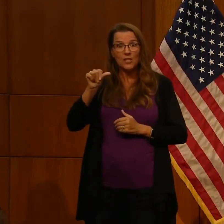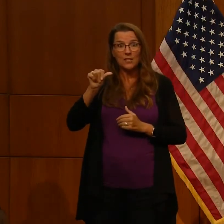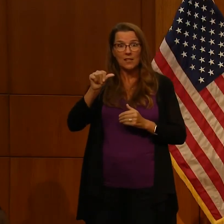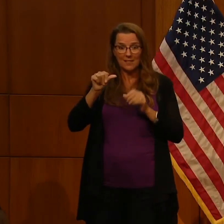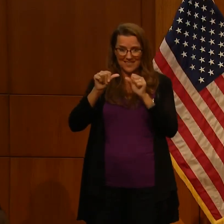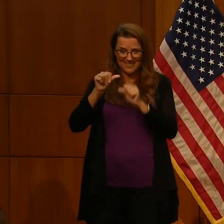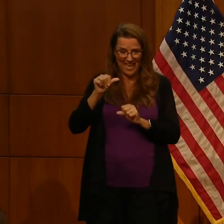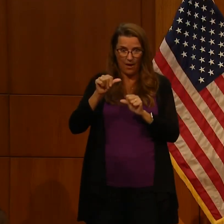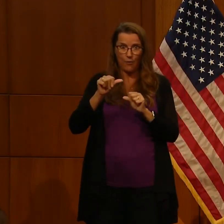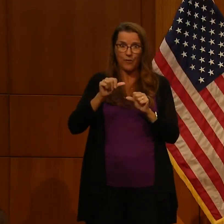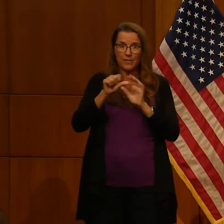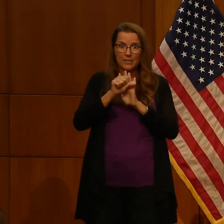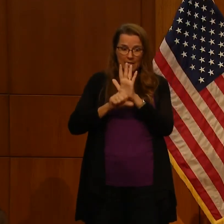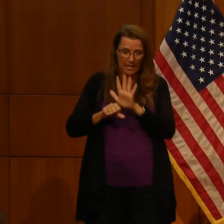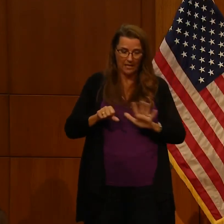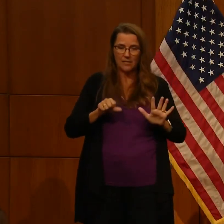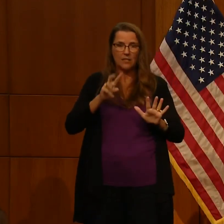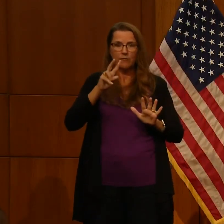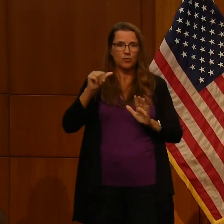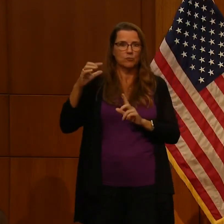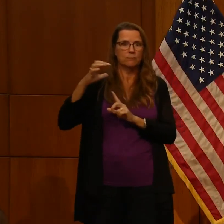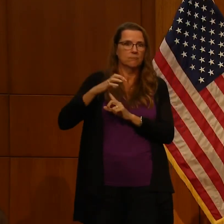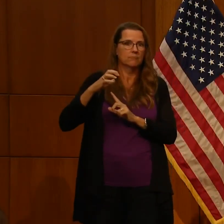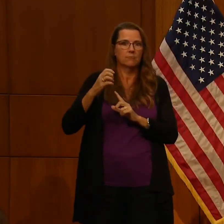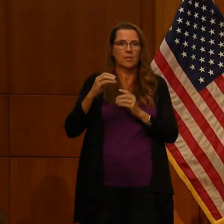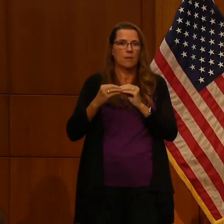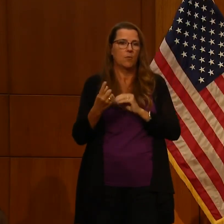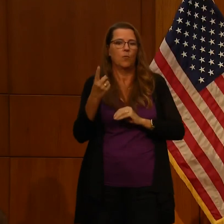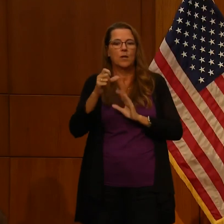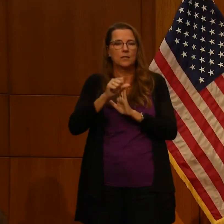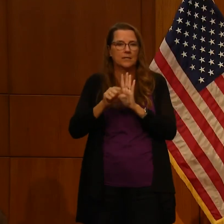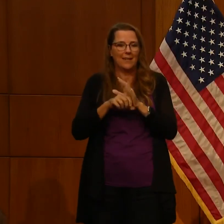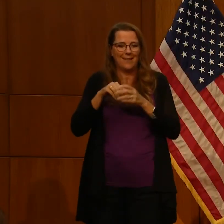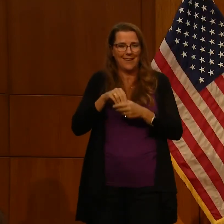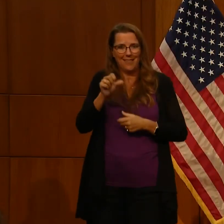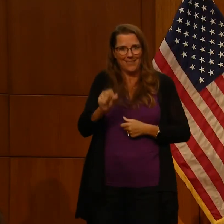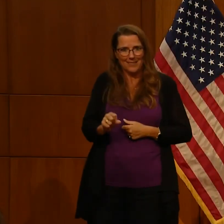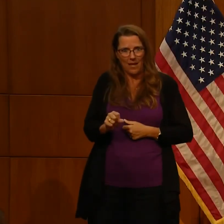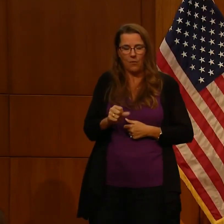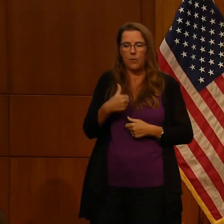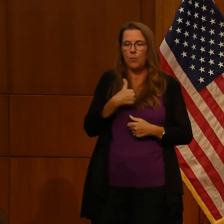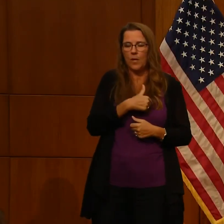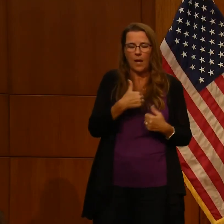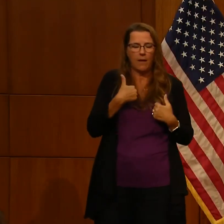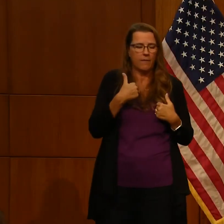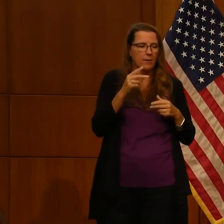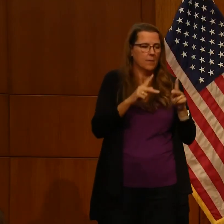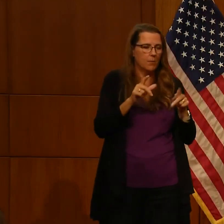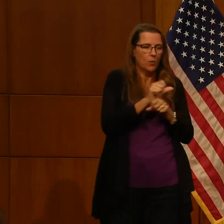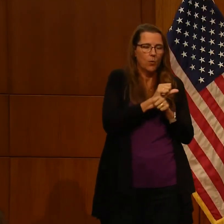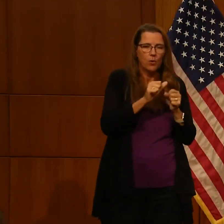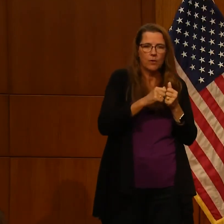THAT HAVE GONE ON IN THIS COMMONWEALTH. I MEAN, WE'RE THE MOST HIGHLY VACCINATING THE SOUTH. THERE ARE SO MANY PEOPLE